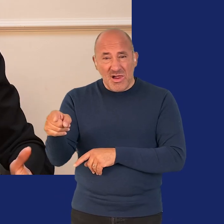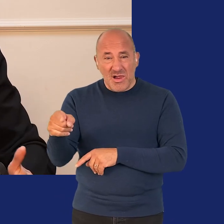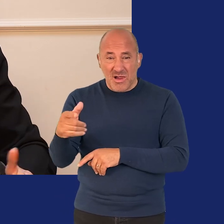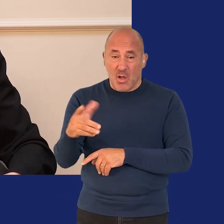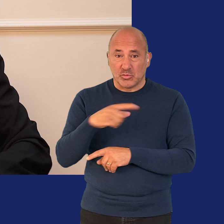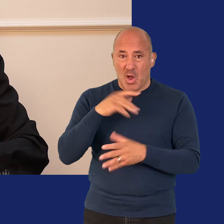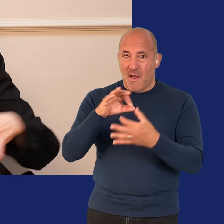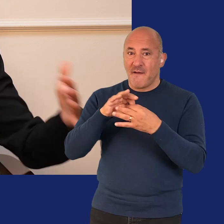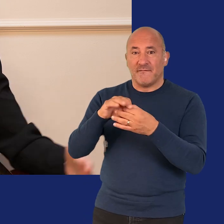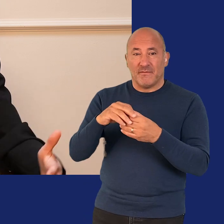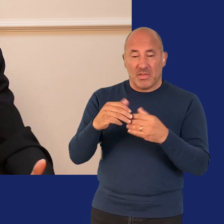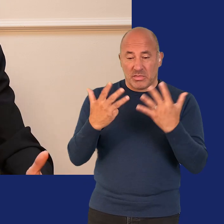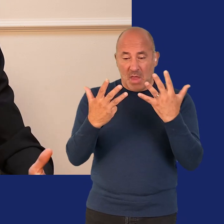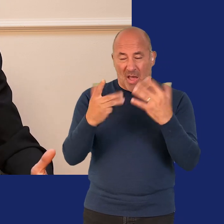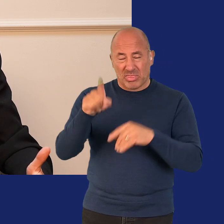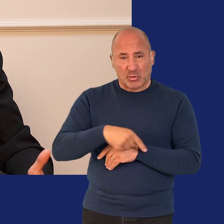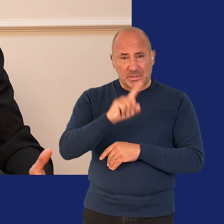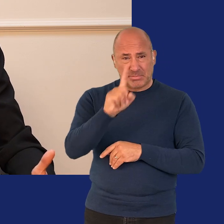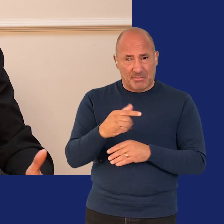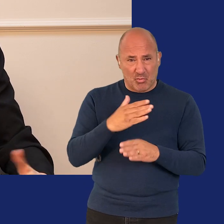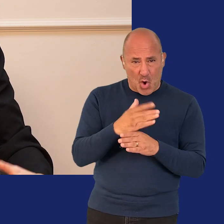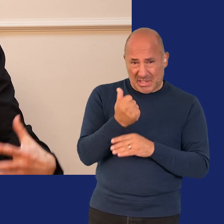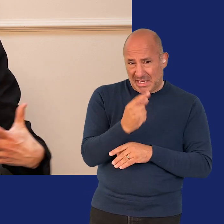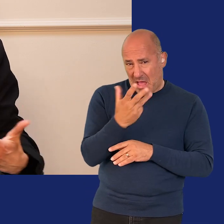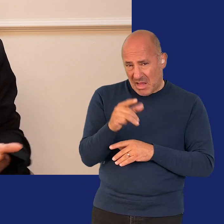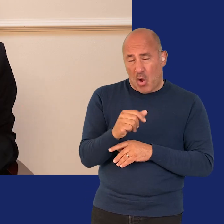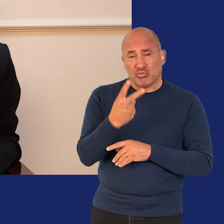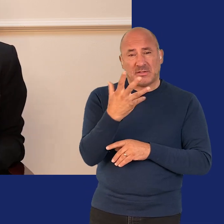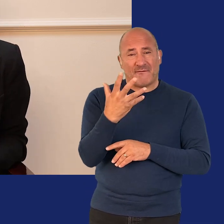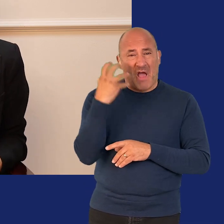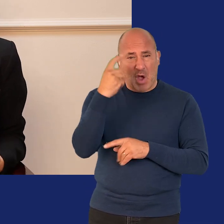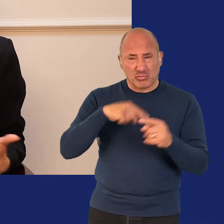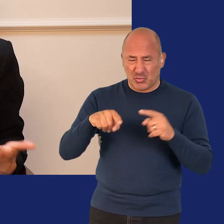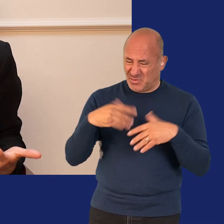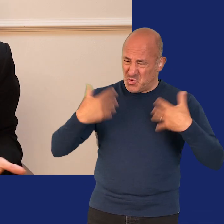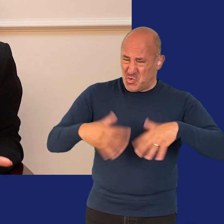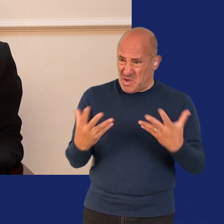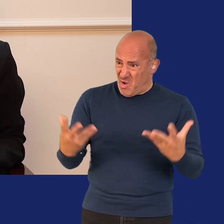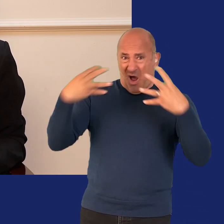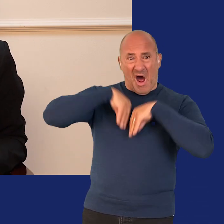know, close to 9,000 people, across 25 plus countries, there's a lot to take in. Josh: Of course. Jess: I can't know all of that.